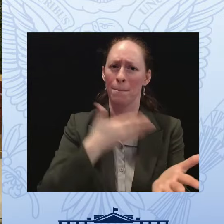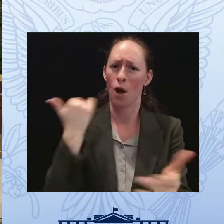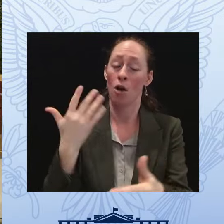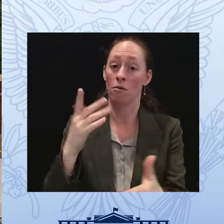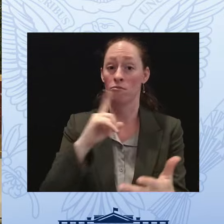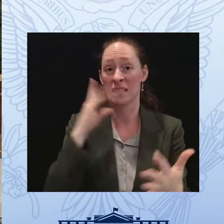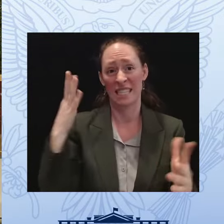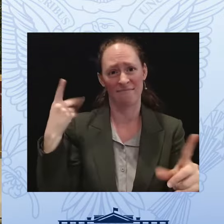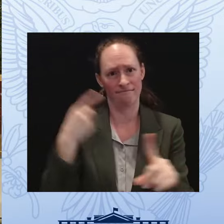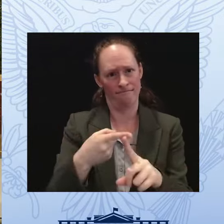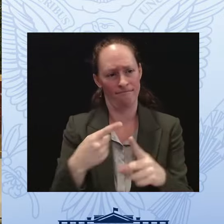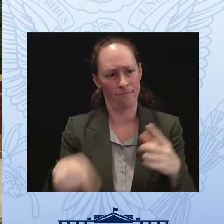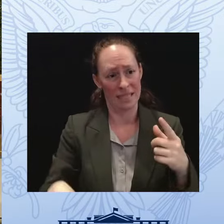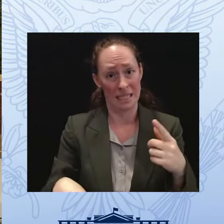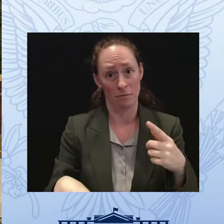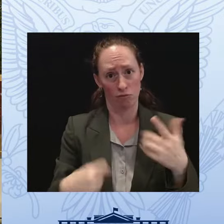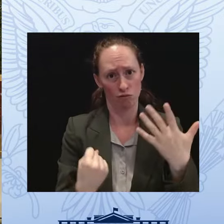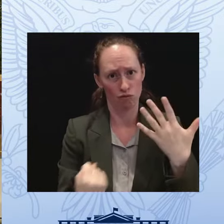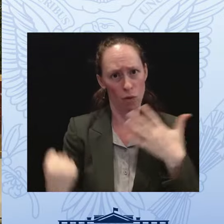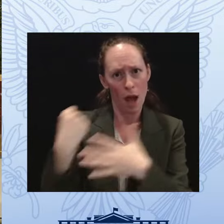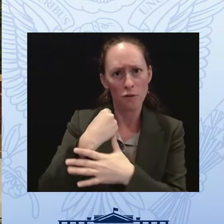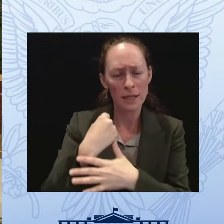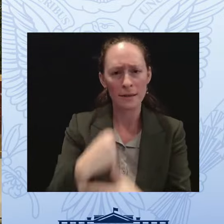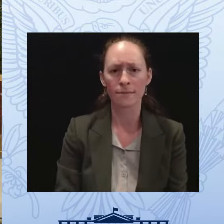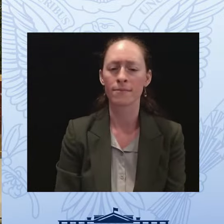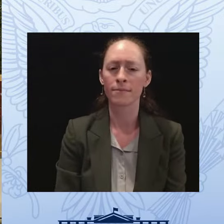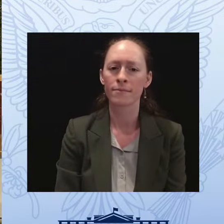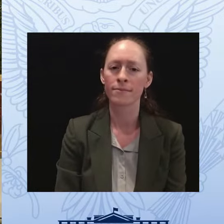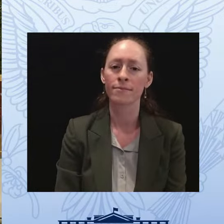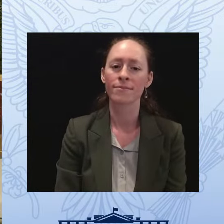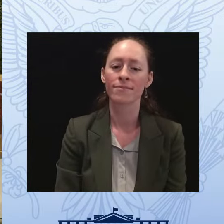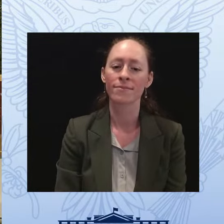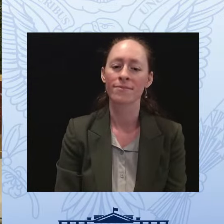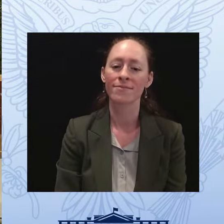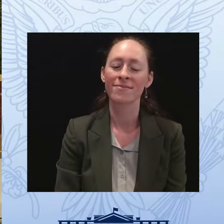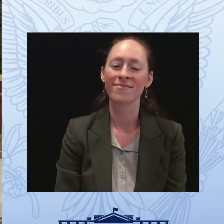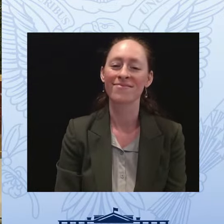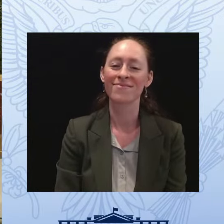for a child's the beginning of the child's entire education. So as I said.